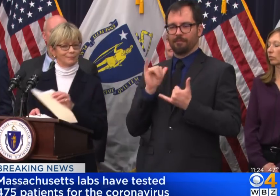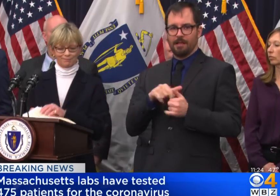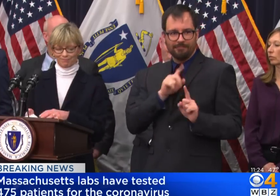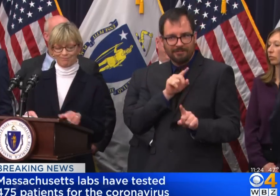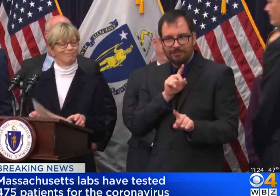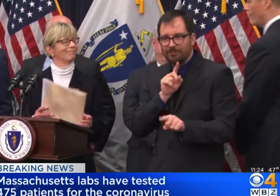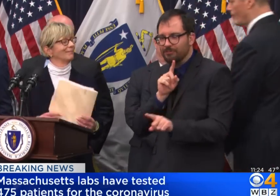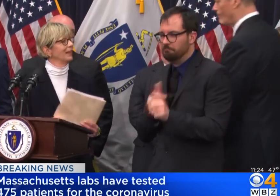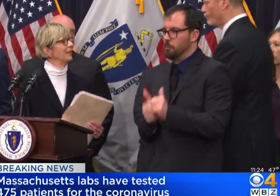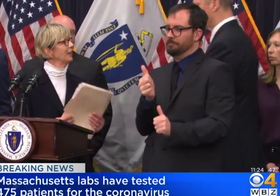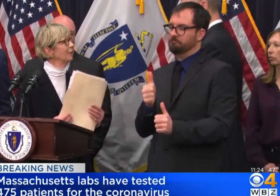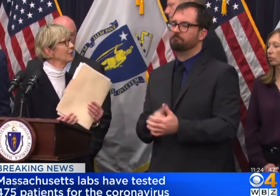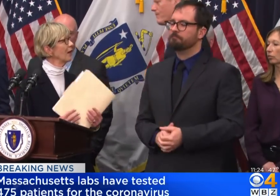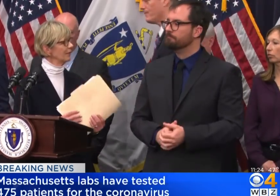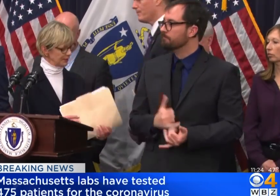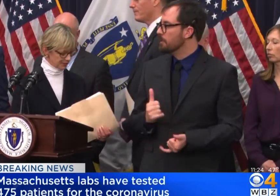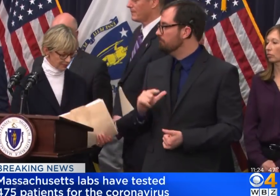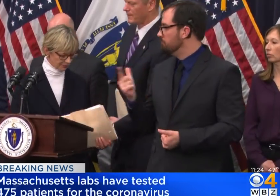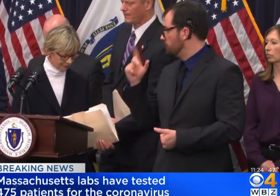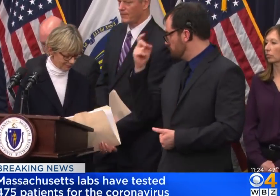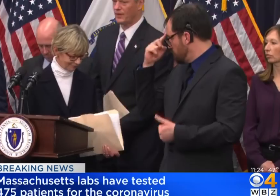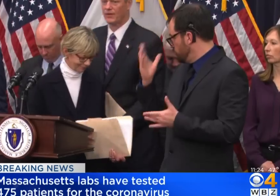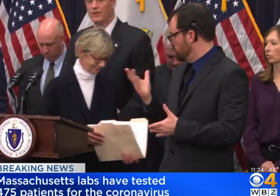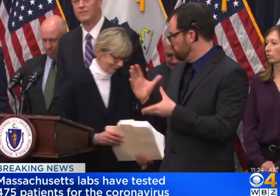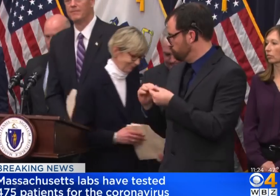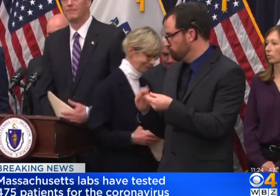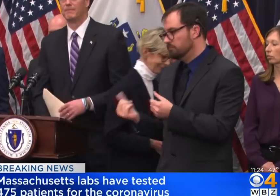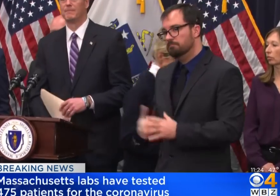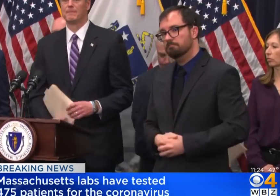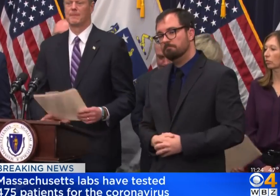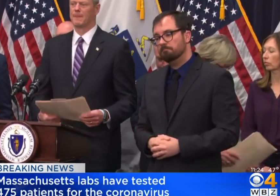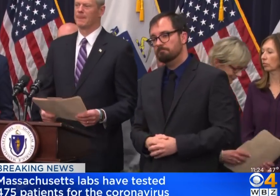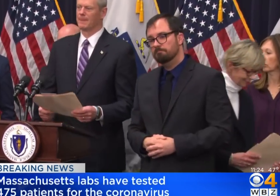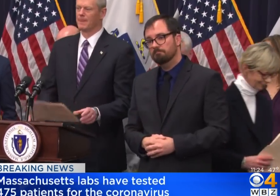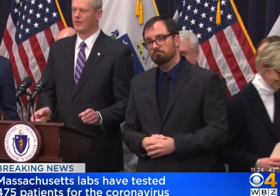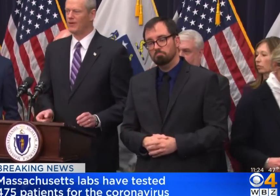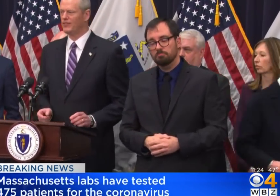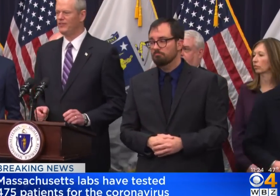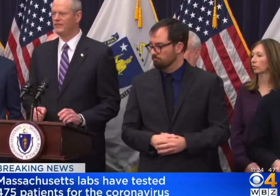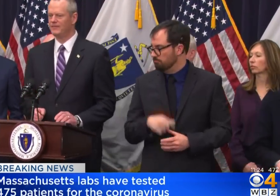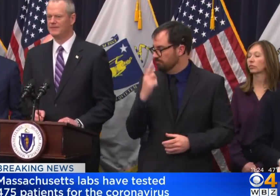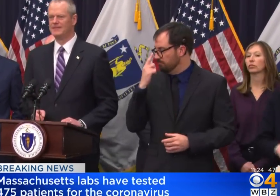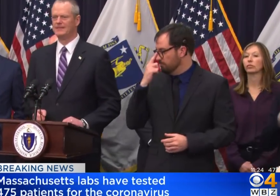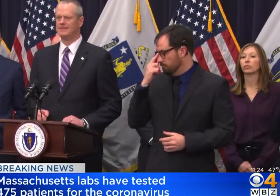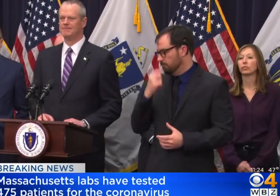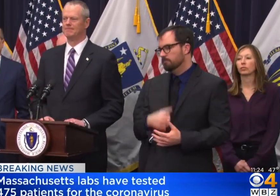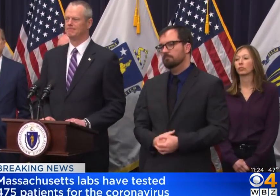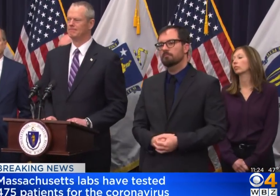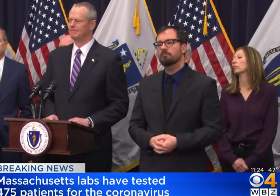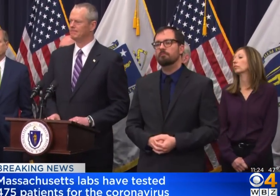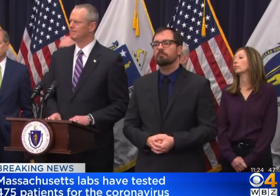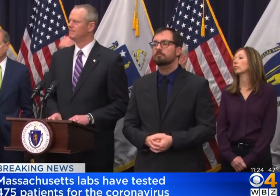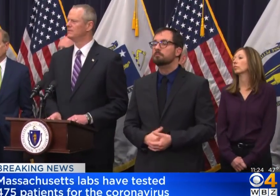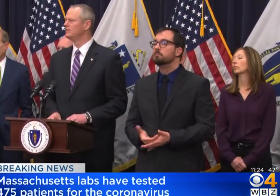SUPPLIES LIKE HAND SANITIZER, AND WORKPLACE QUESTIONS. WITH THAT, I WILL TURN IT BACK OVER TO THE GOVERNOR.